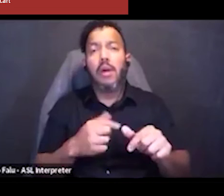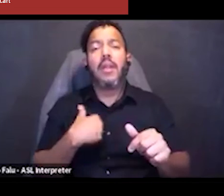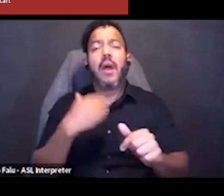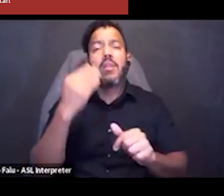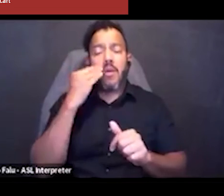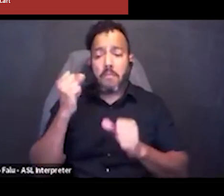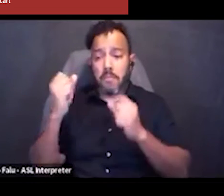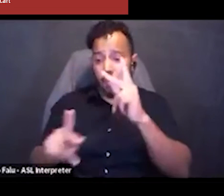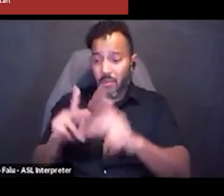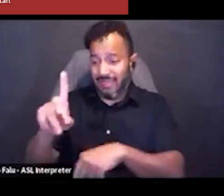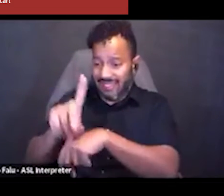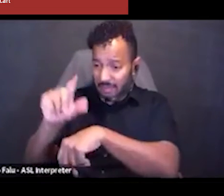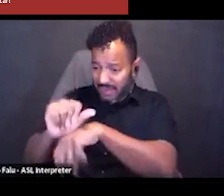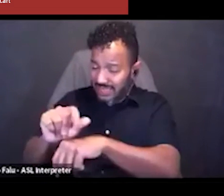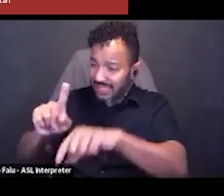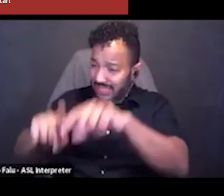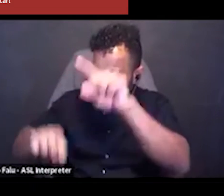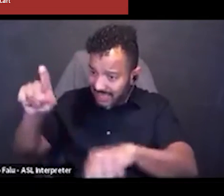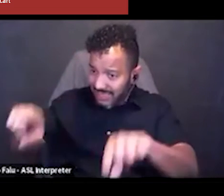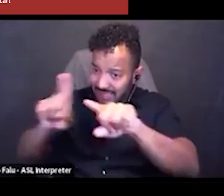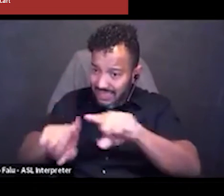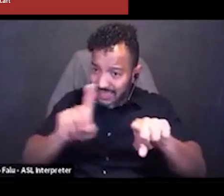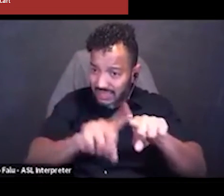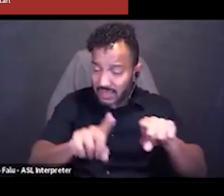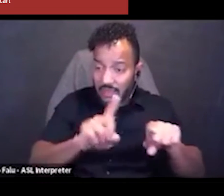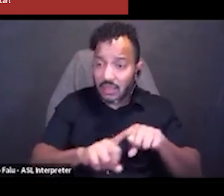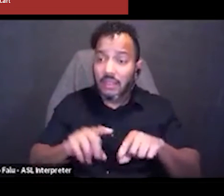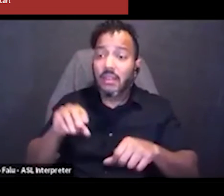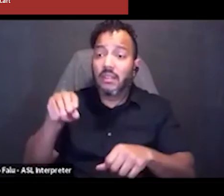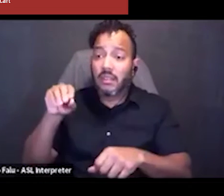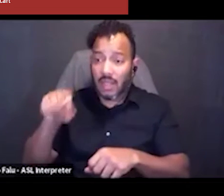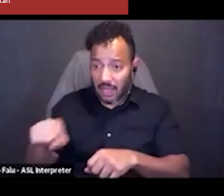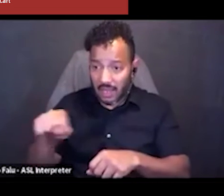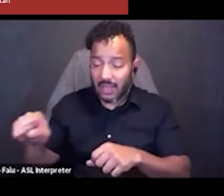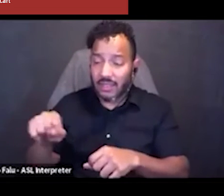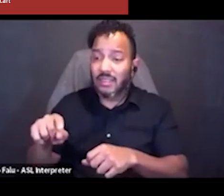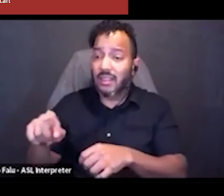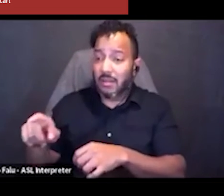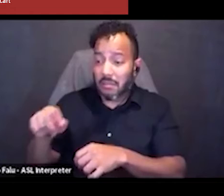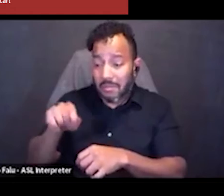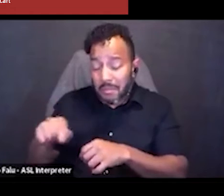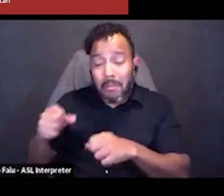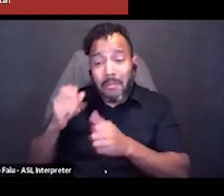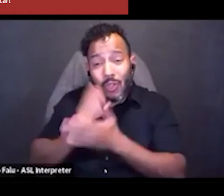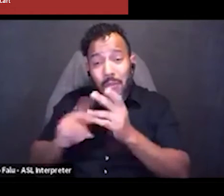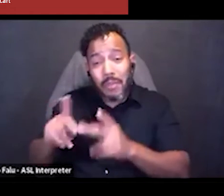disabilities using supplies, creating waste. But not intentionally.